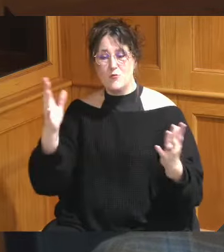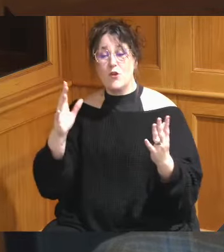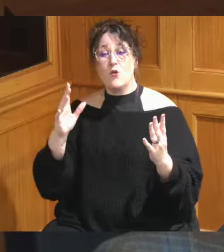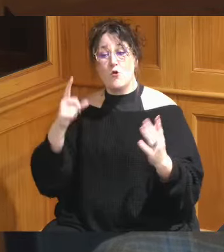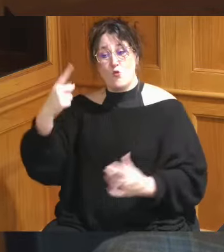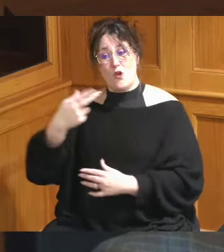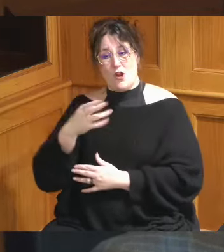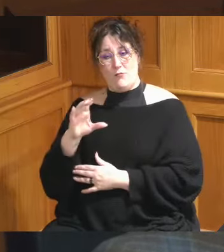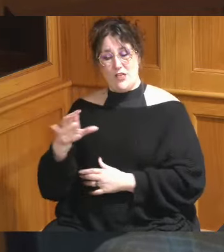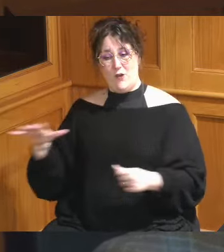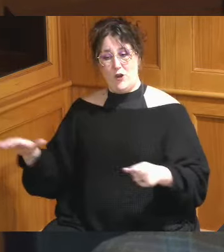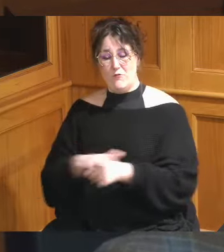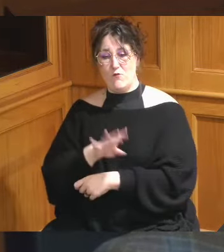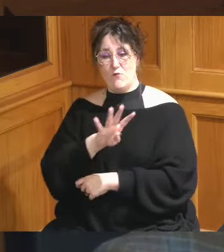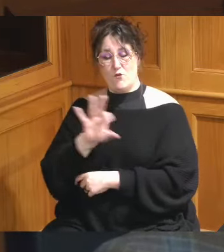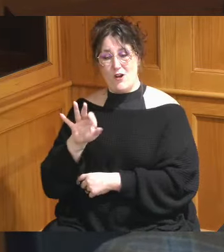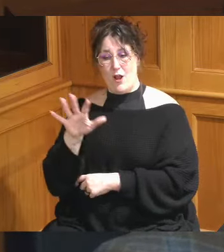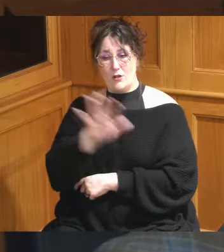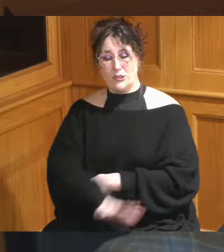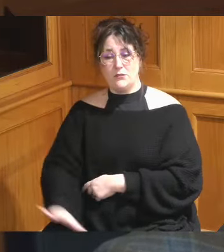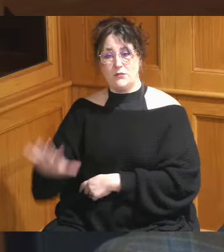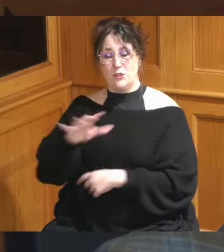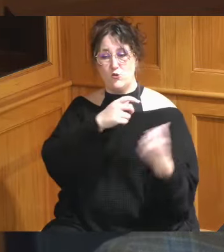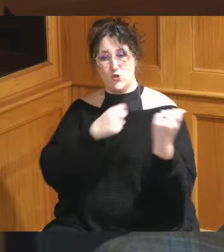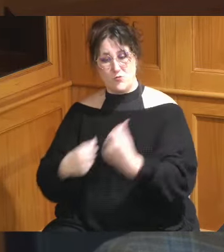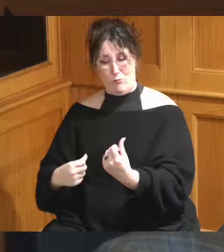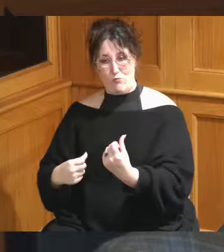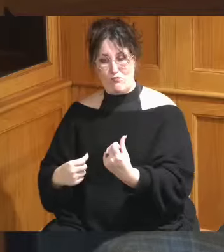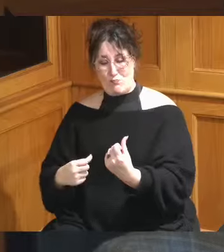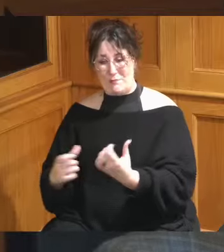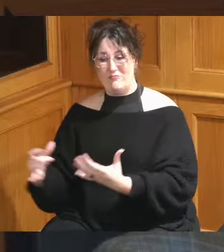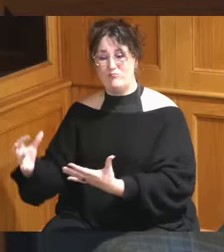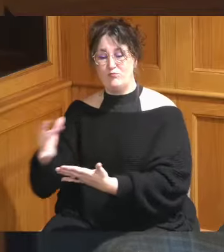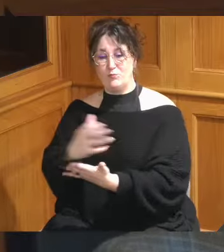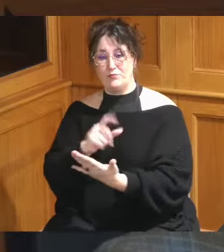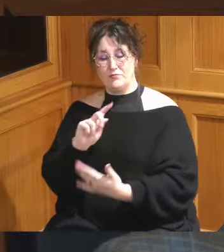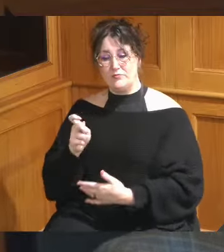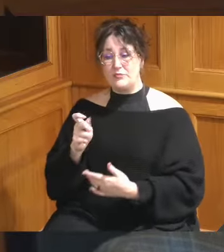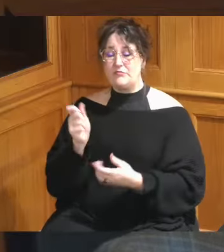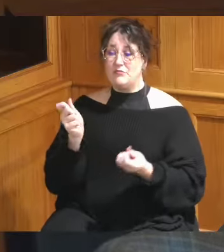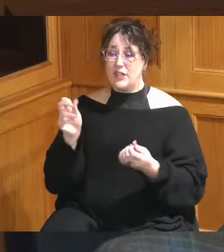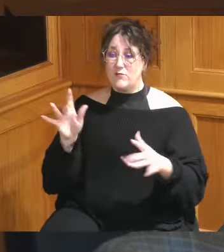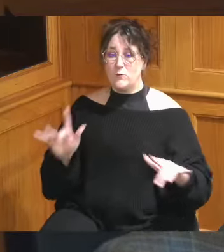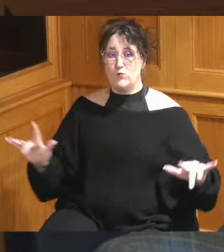so it can be strong and be able to collect taxes. If it's empty, they ain't collecting